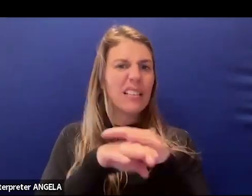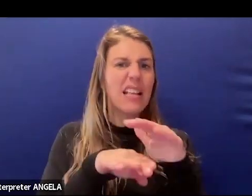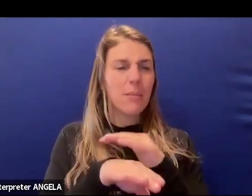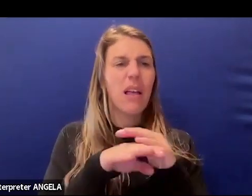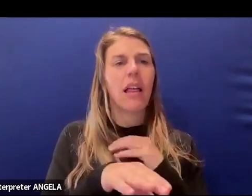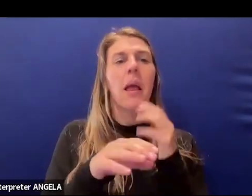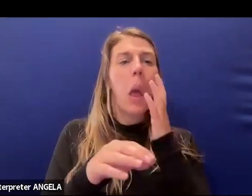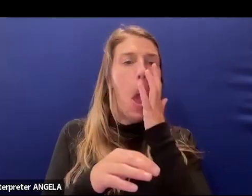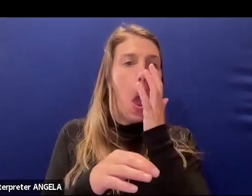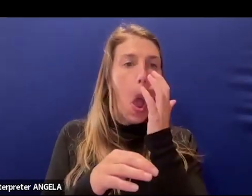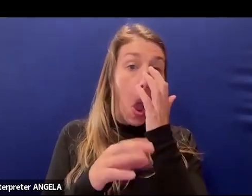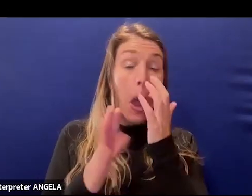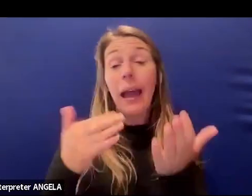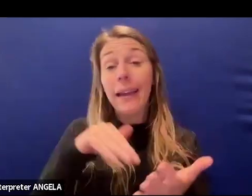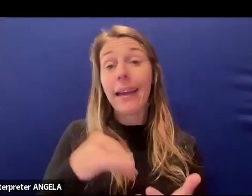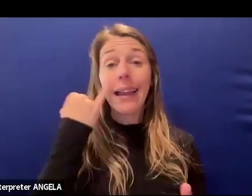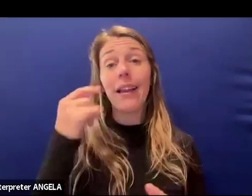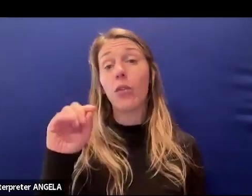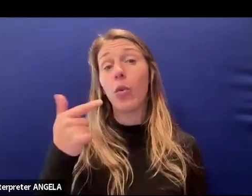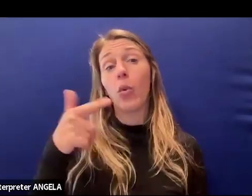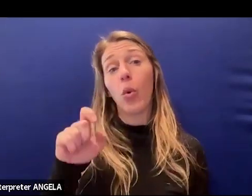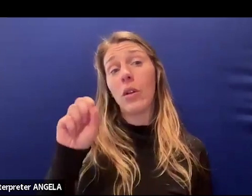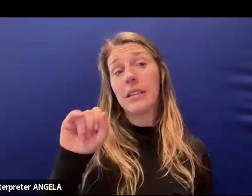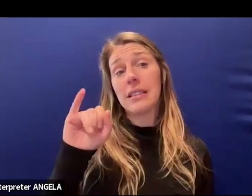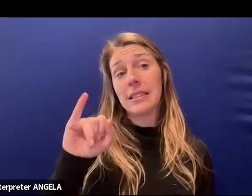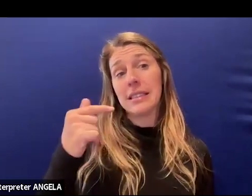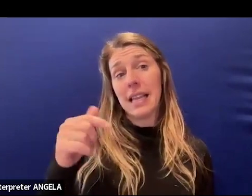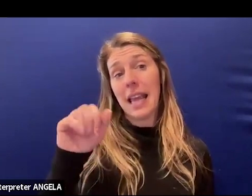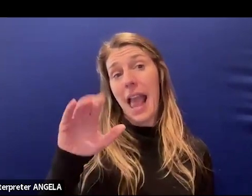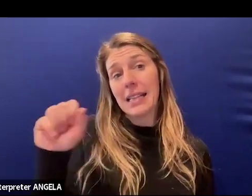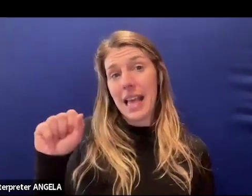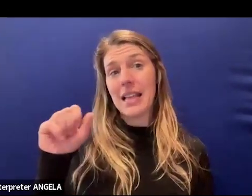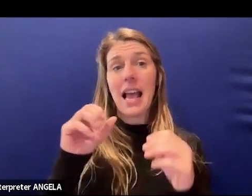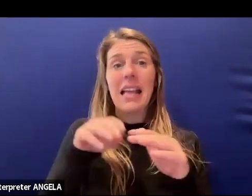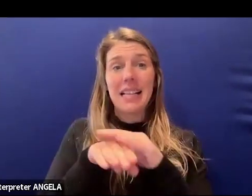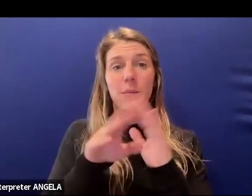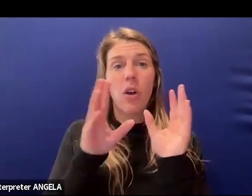Accessible Conference Guide. Again, if you Google SIGACCESS Accessible Conference Guide, this document will come up.